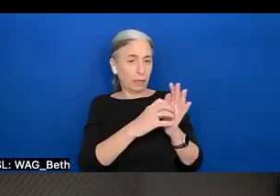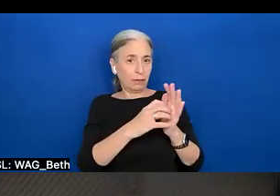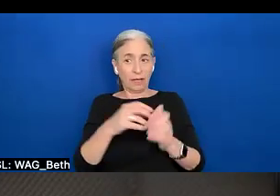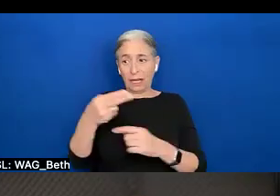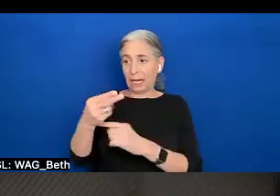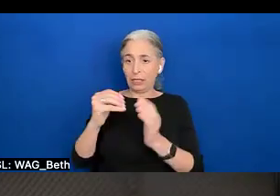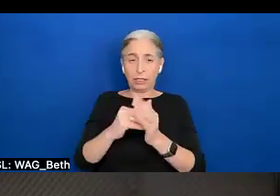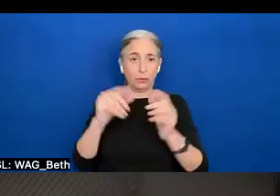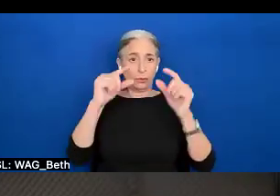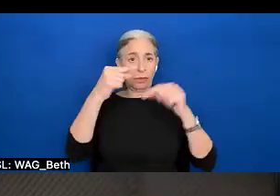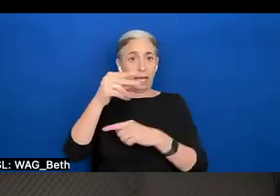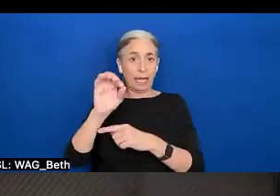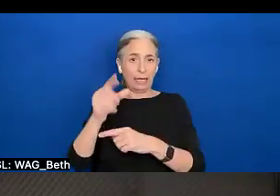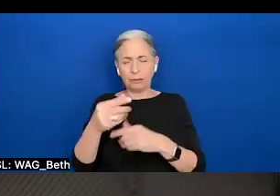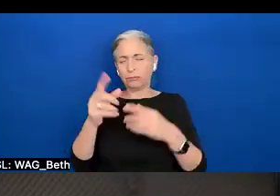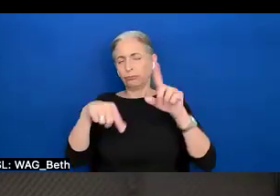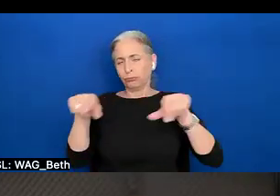a paragraph, heading, or artifact.